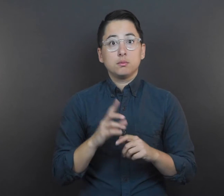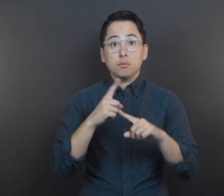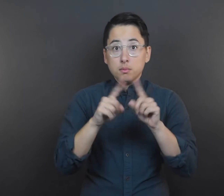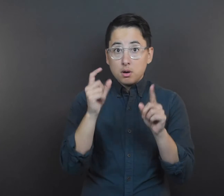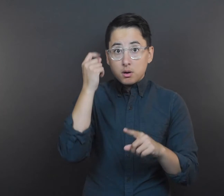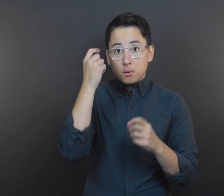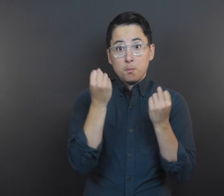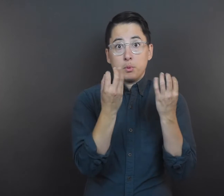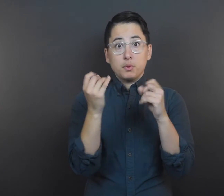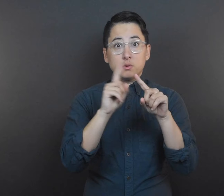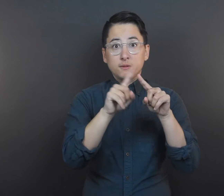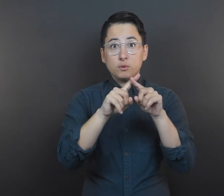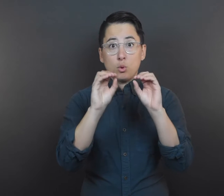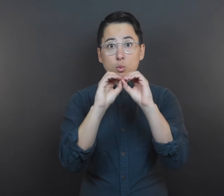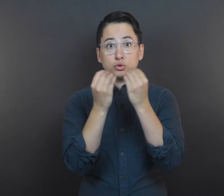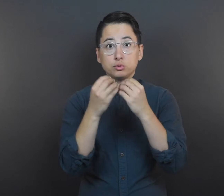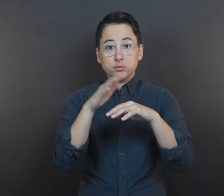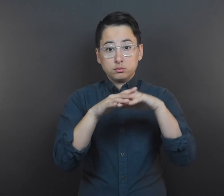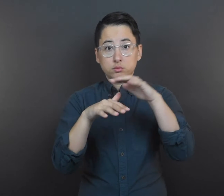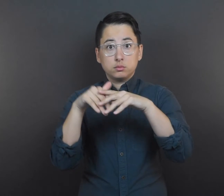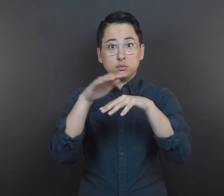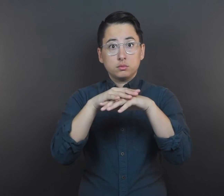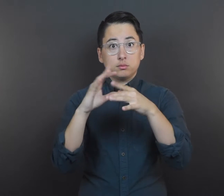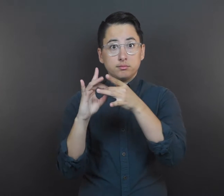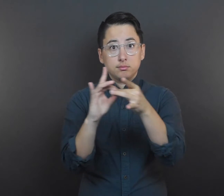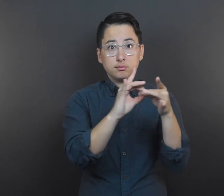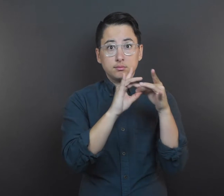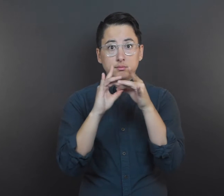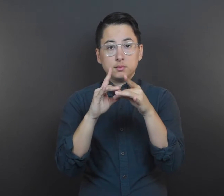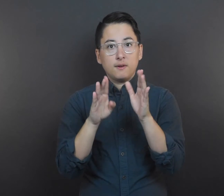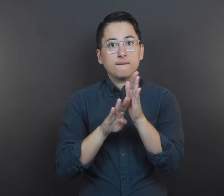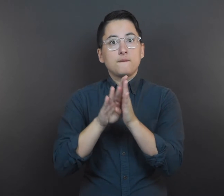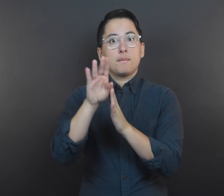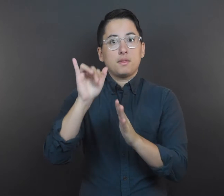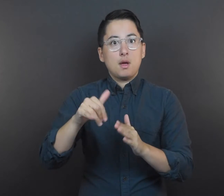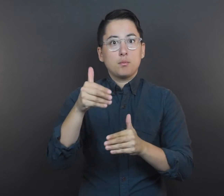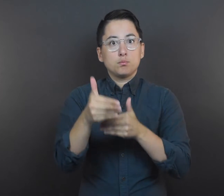Experiencing this One Health collaborative approach first-hand has been very impactful.”